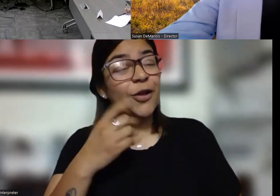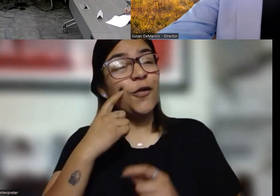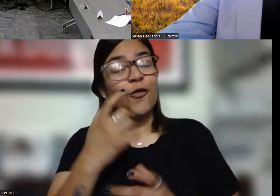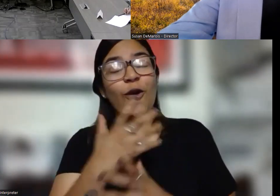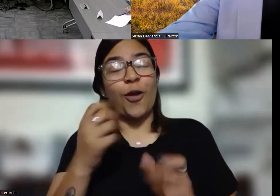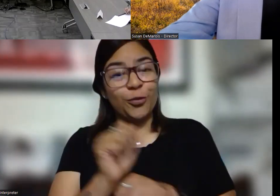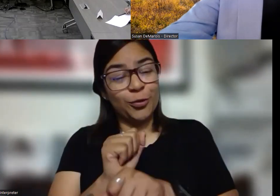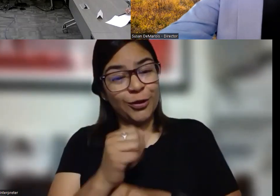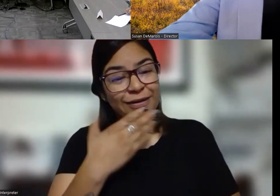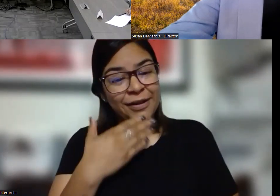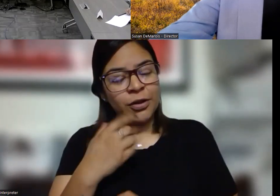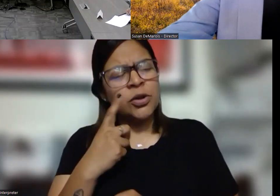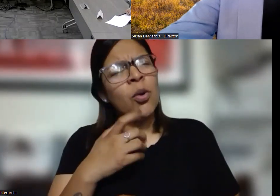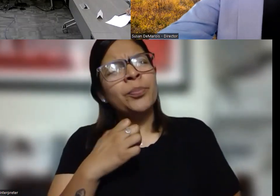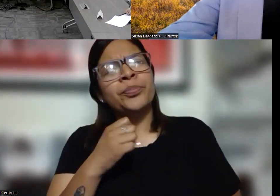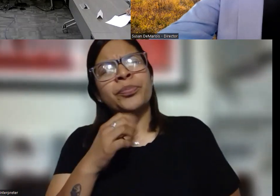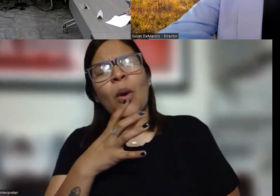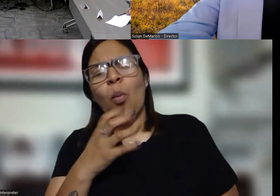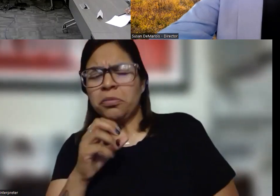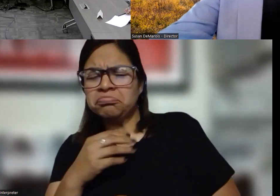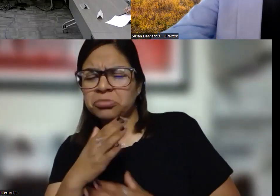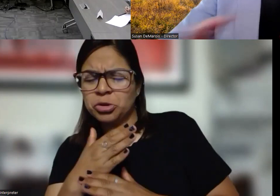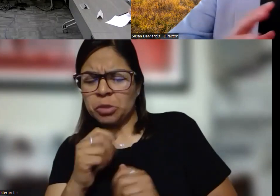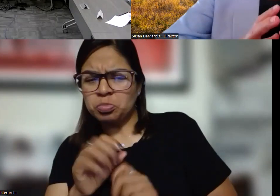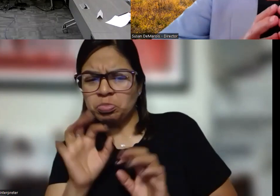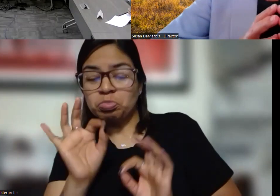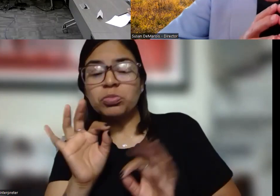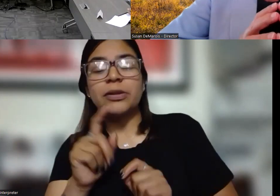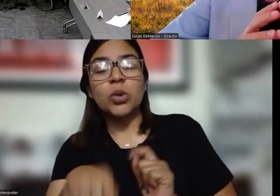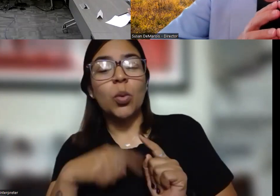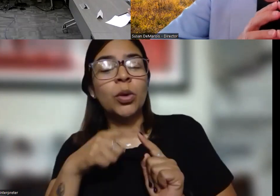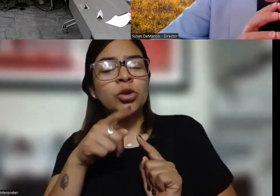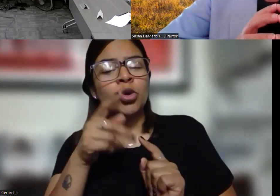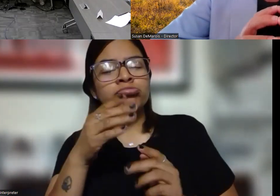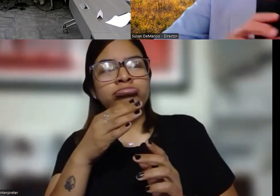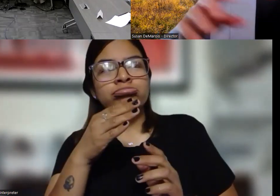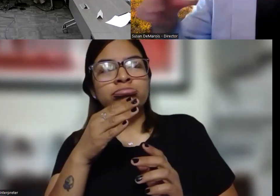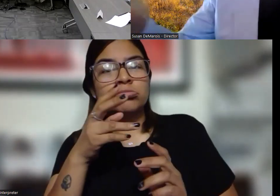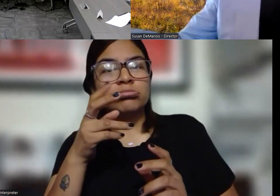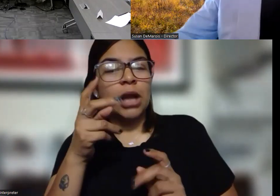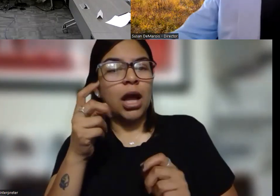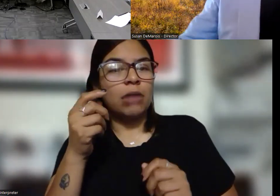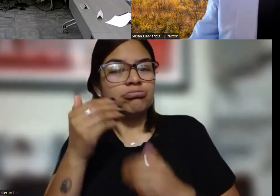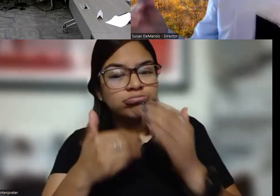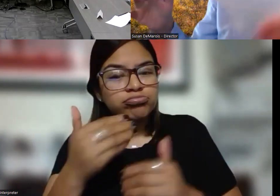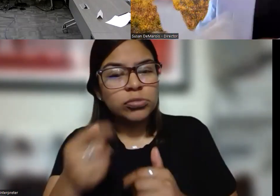couple of populations I might suggest also when you're tracking Trends uh by income how many